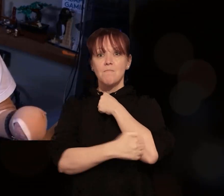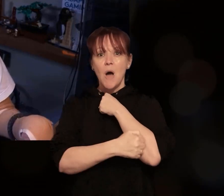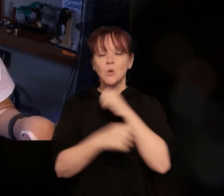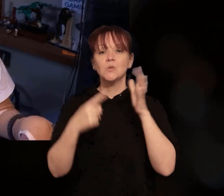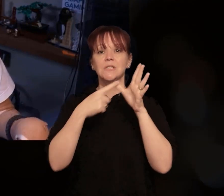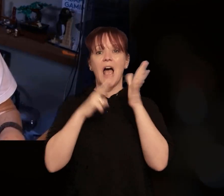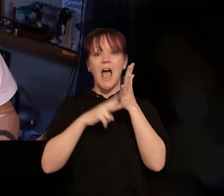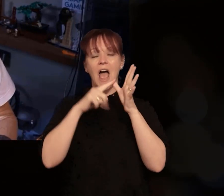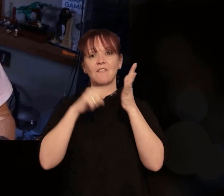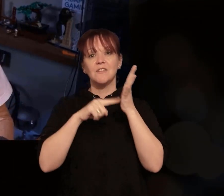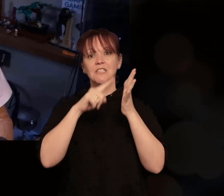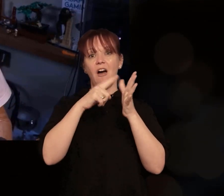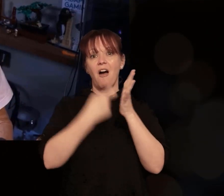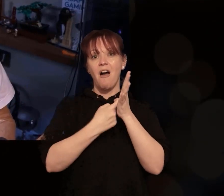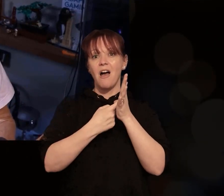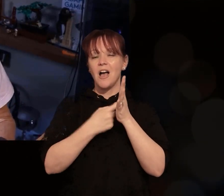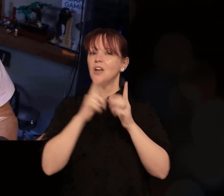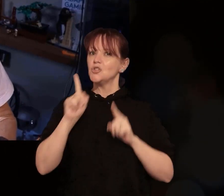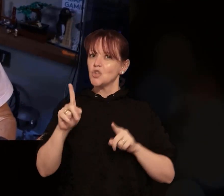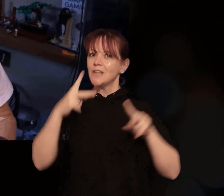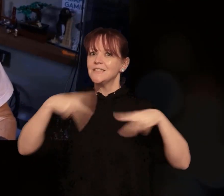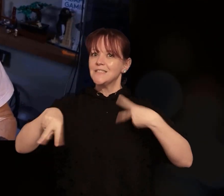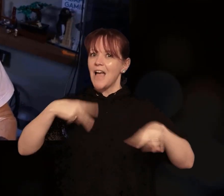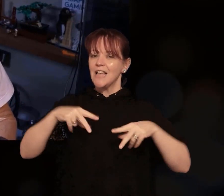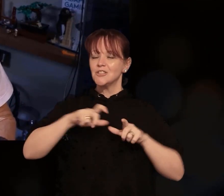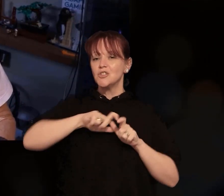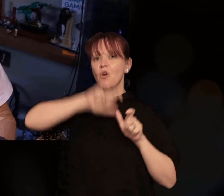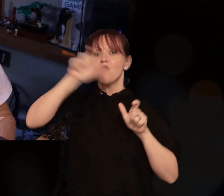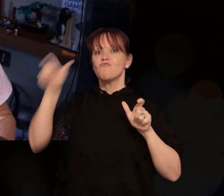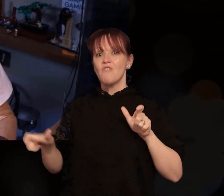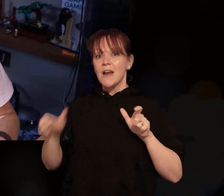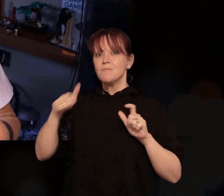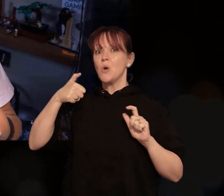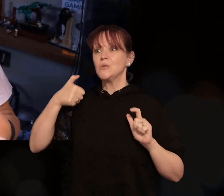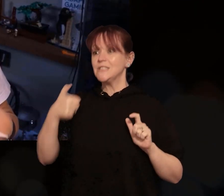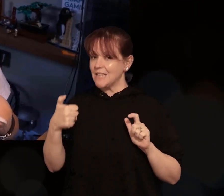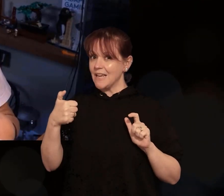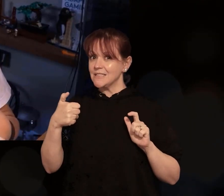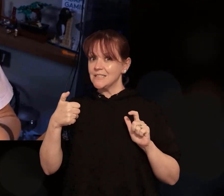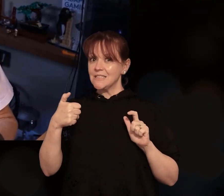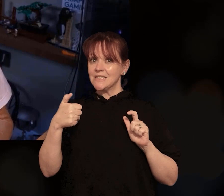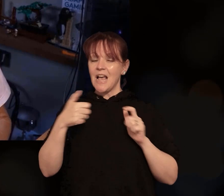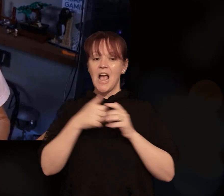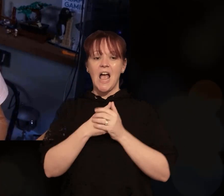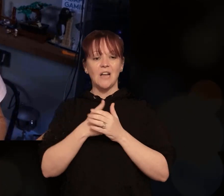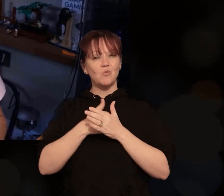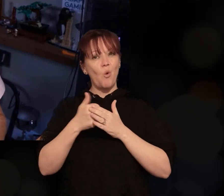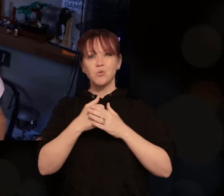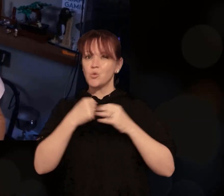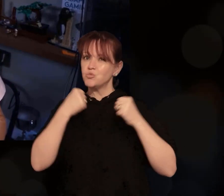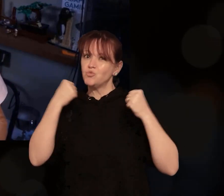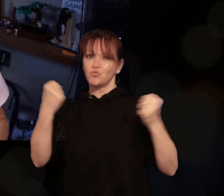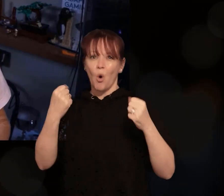Just Dance, Rainbow 6, not to mention strong event accessibility efforts